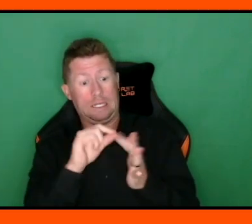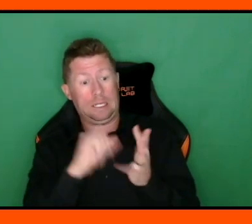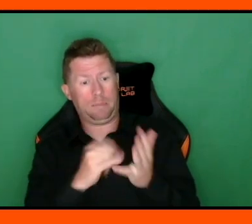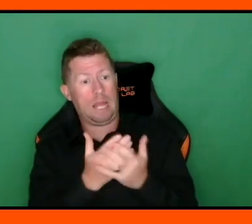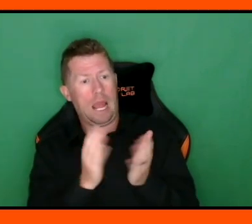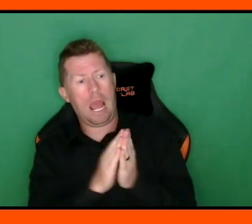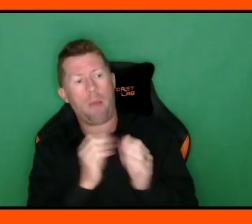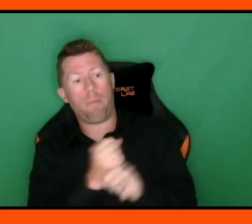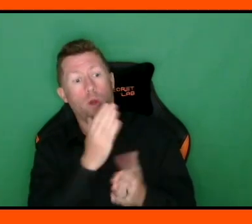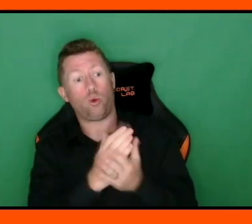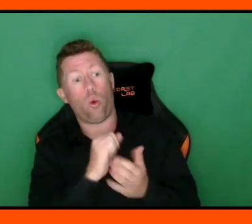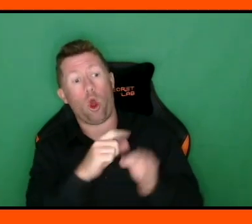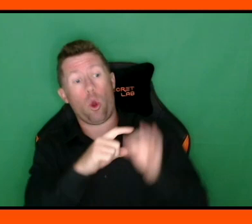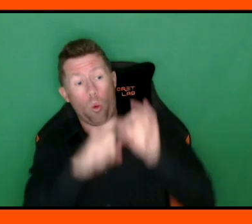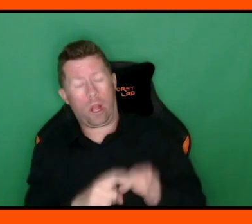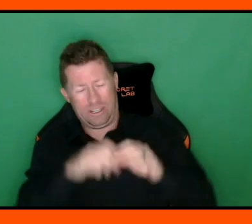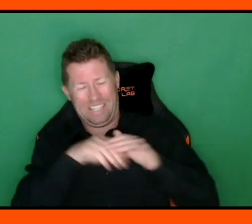in this Census content submission.